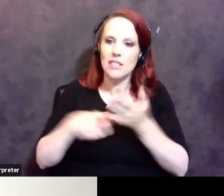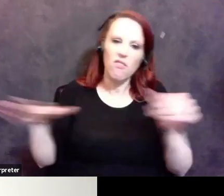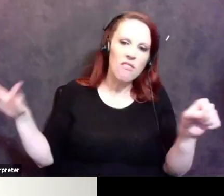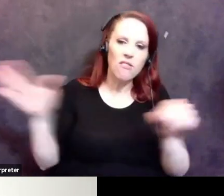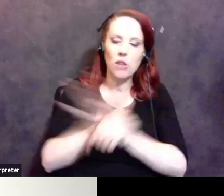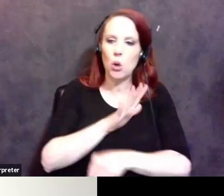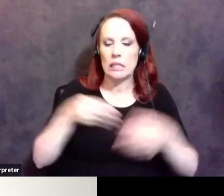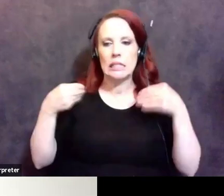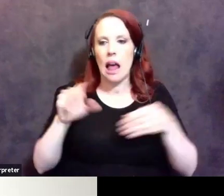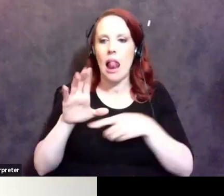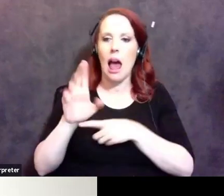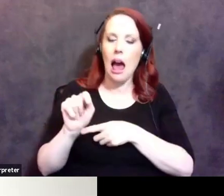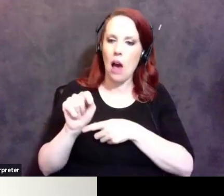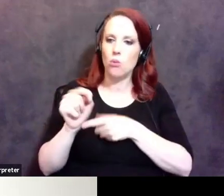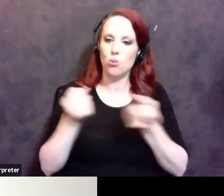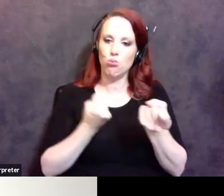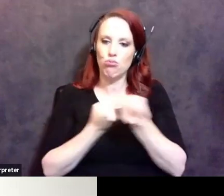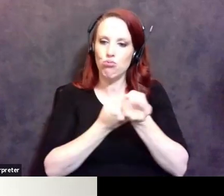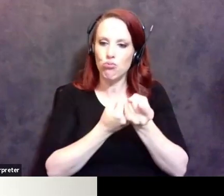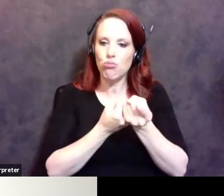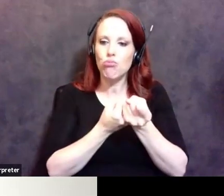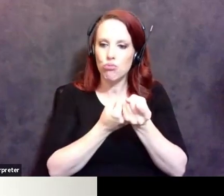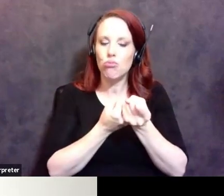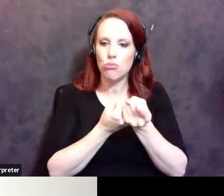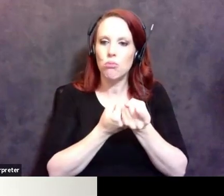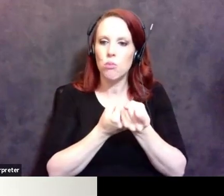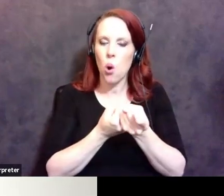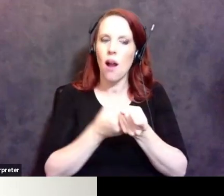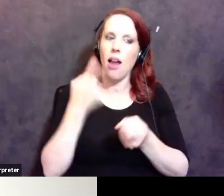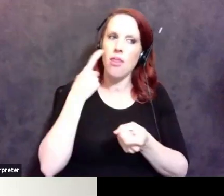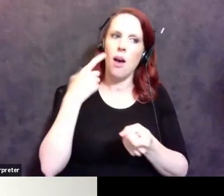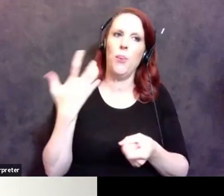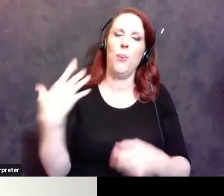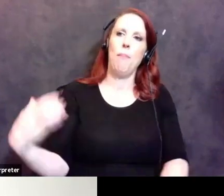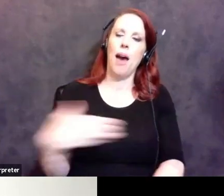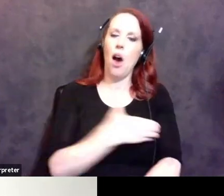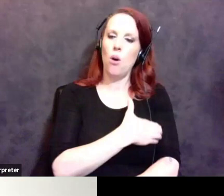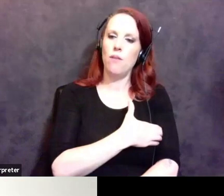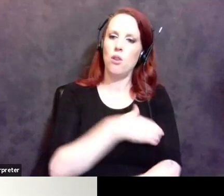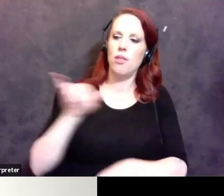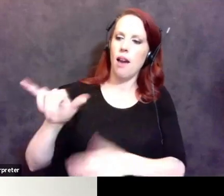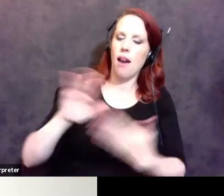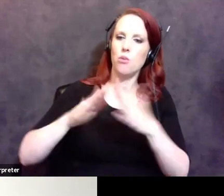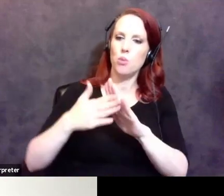that was such a powerful way for that community to show that I am putting my money in this